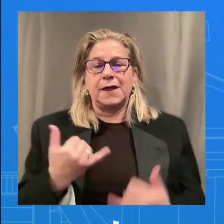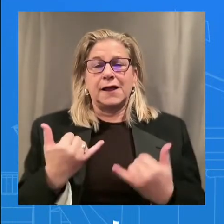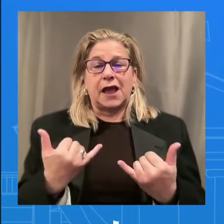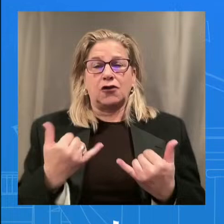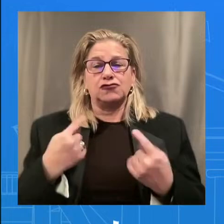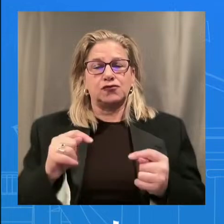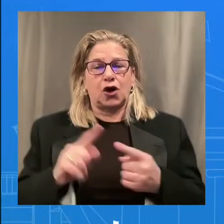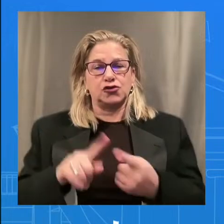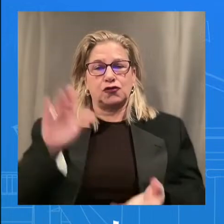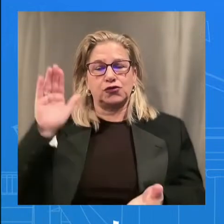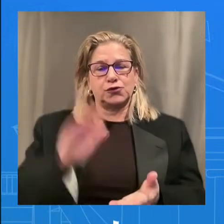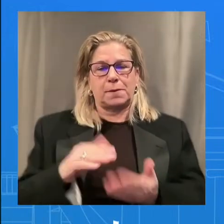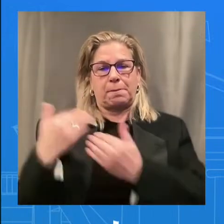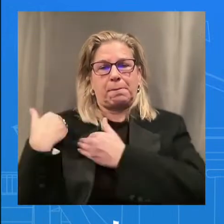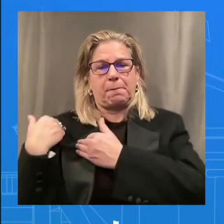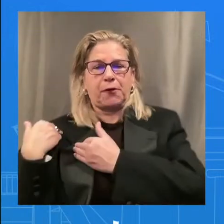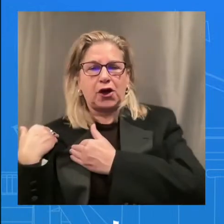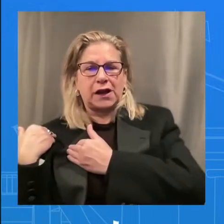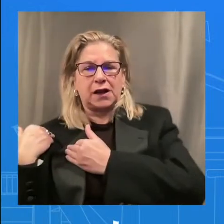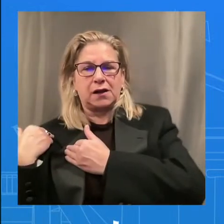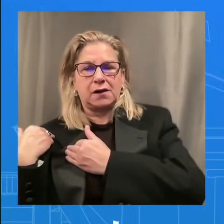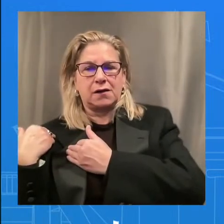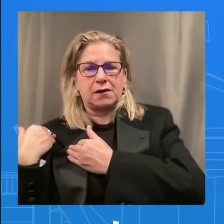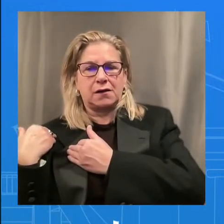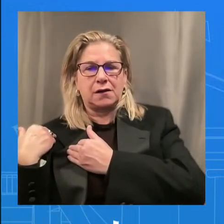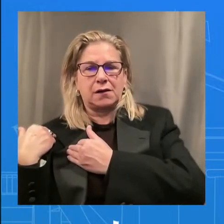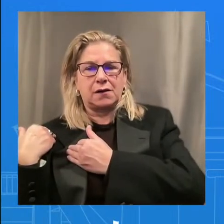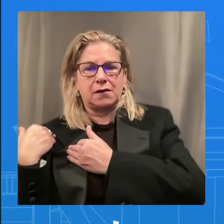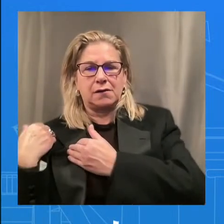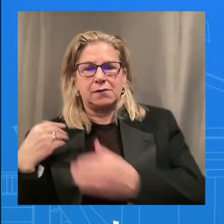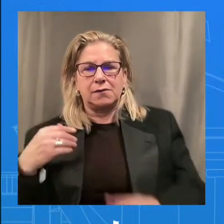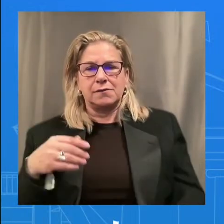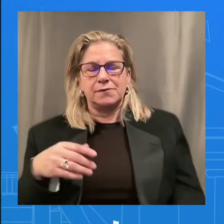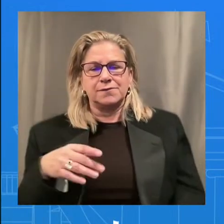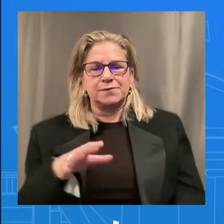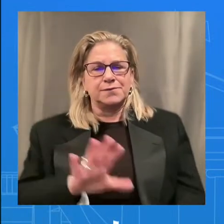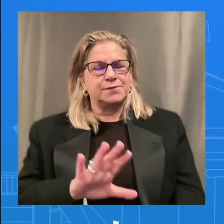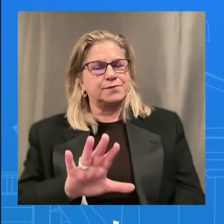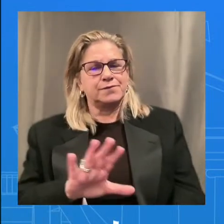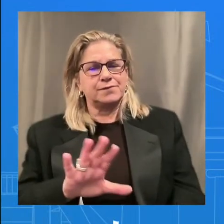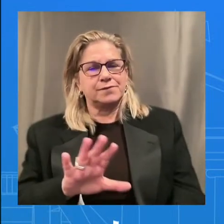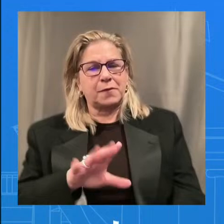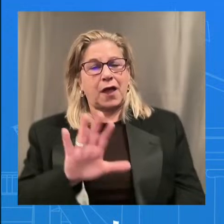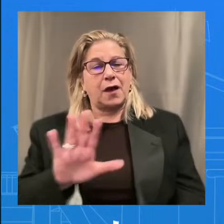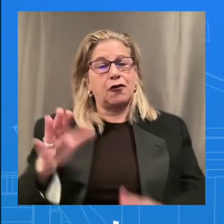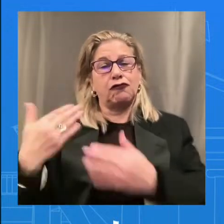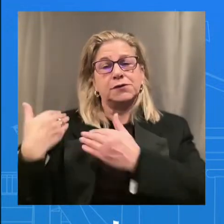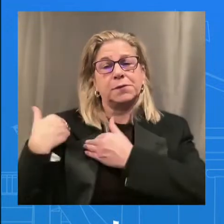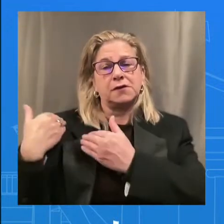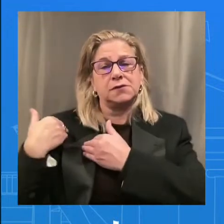and fight on behalf of students across the country. Today’s milestone isn’t just a number.